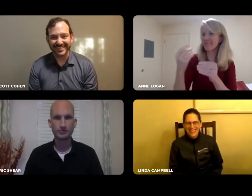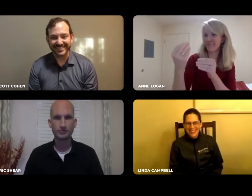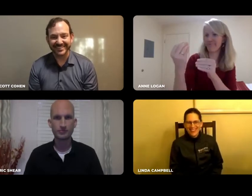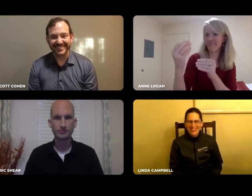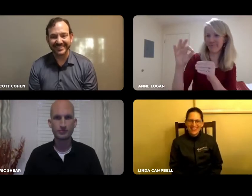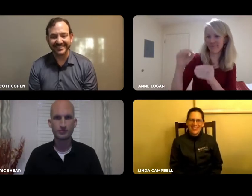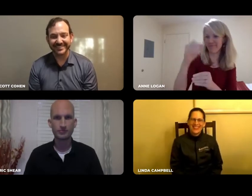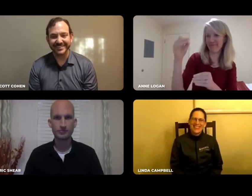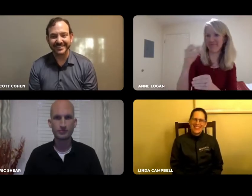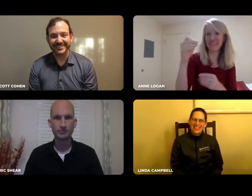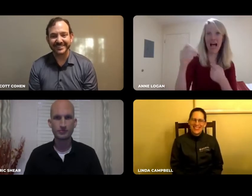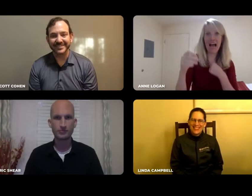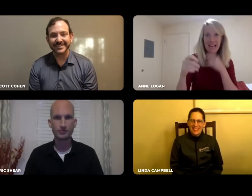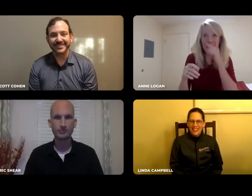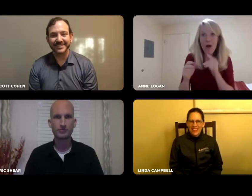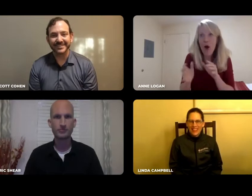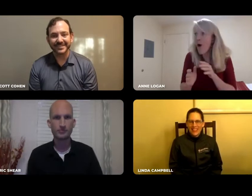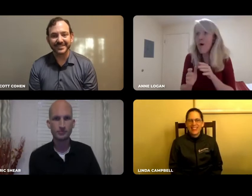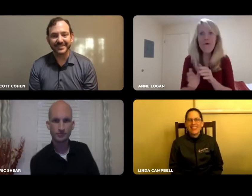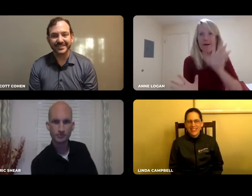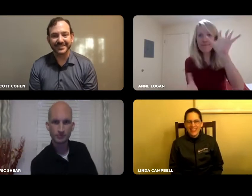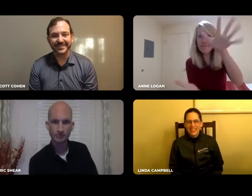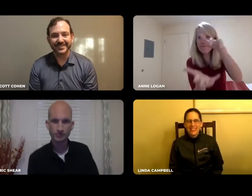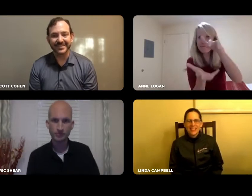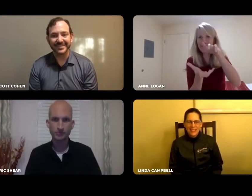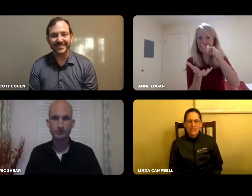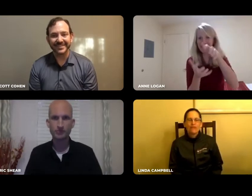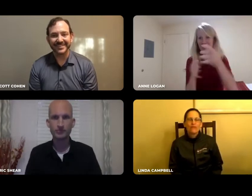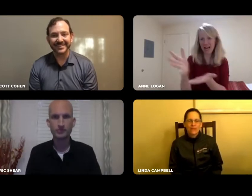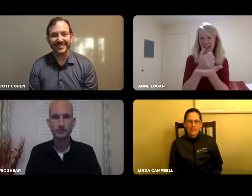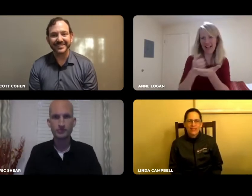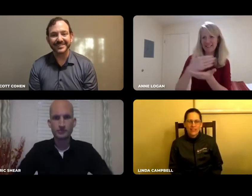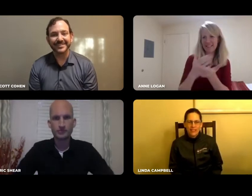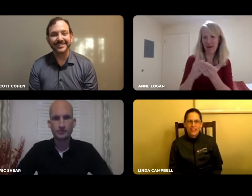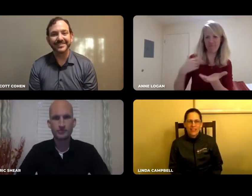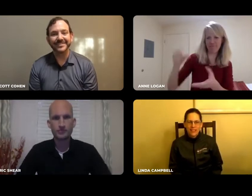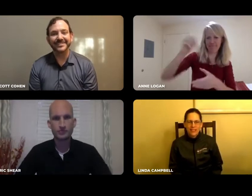As a kid, I tried to gather & collect fireflies.